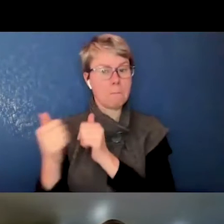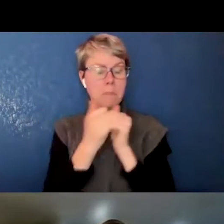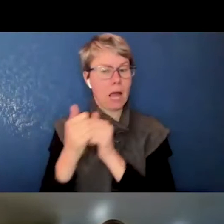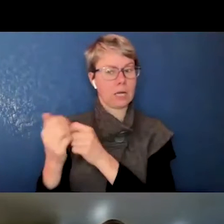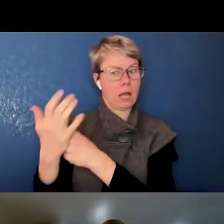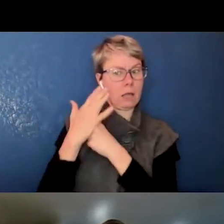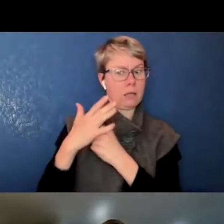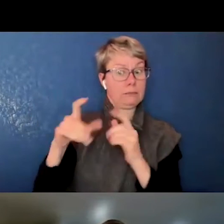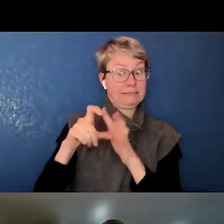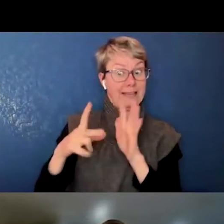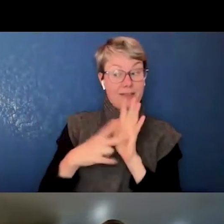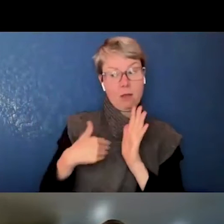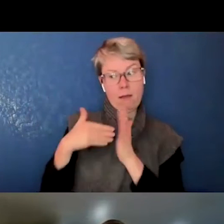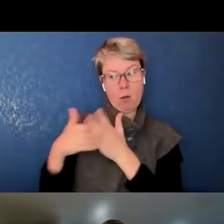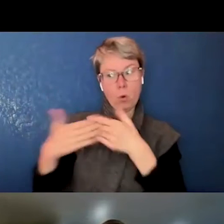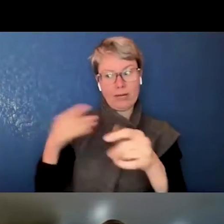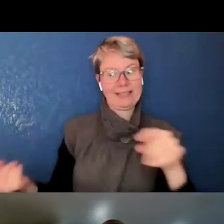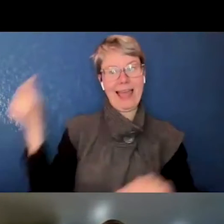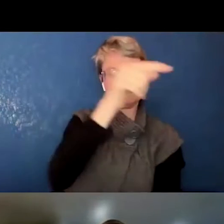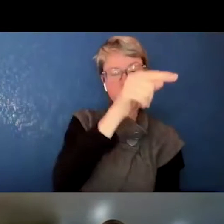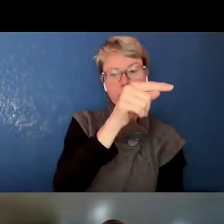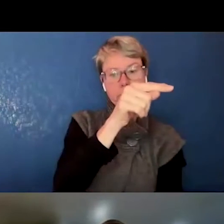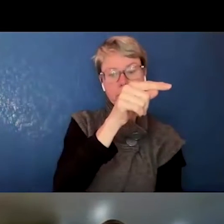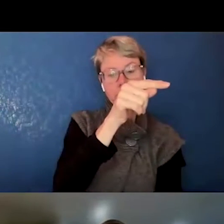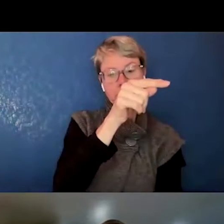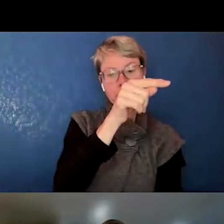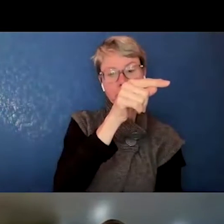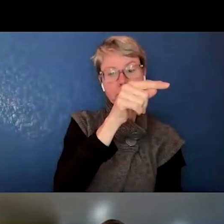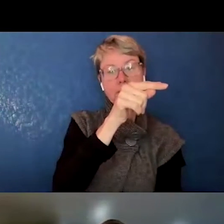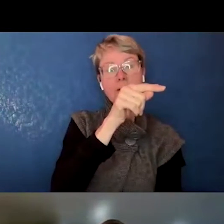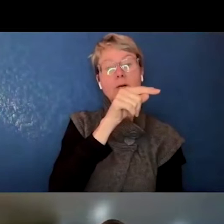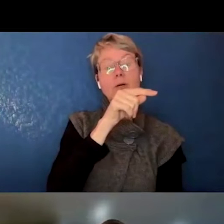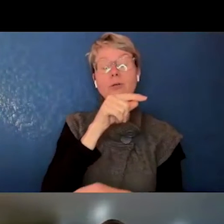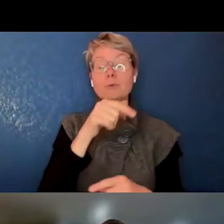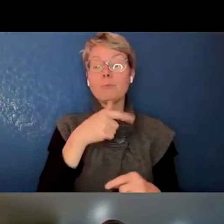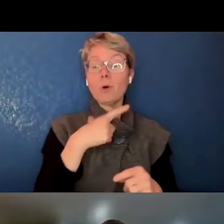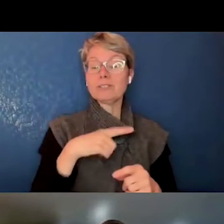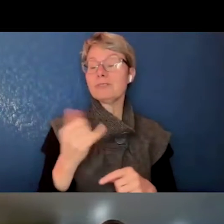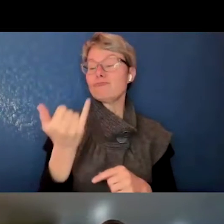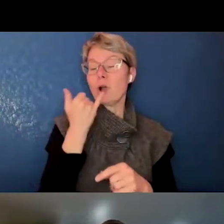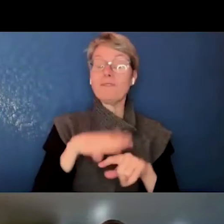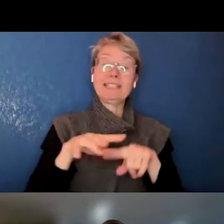to arrange an appointment for them about their current unrelated matter um I could see my name